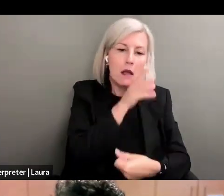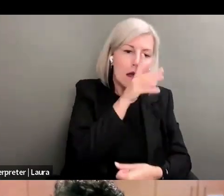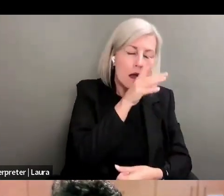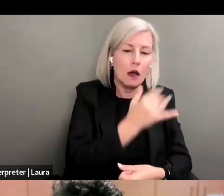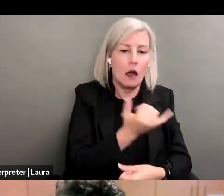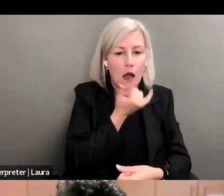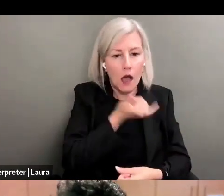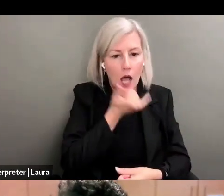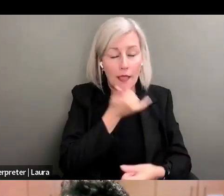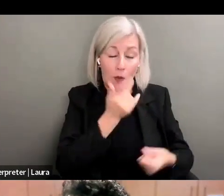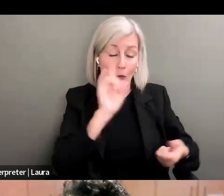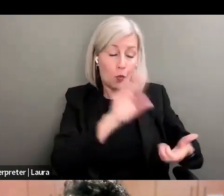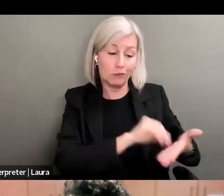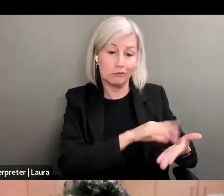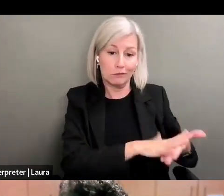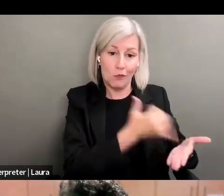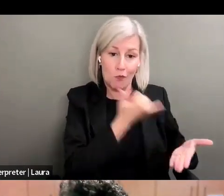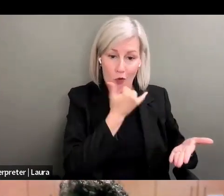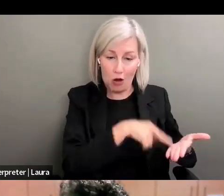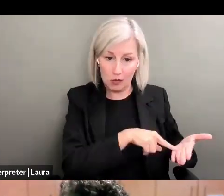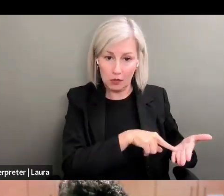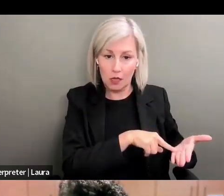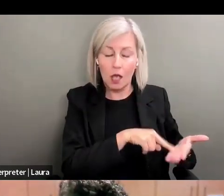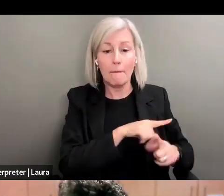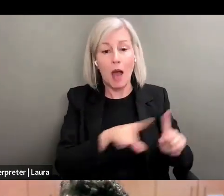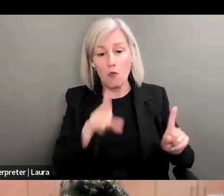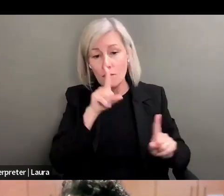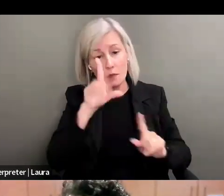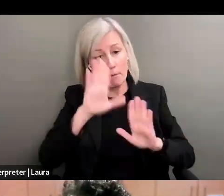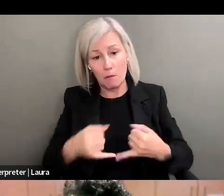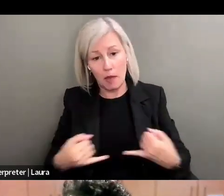going to mark incorrect. But at the end of the day, we we want to mark those